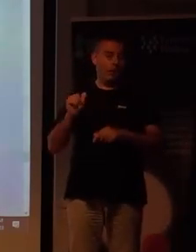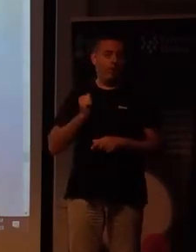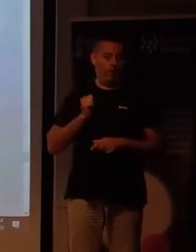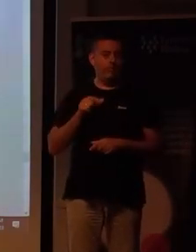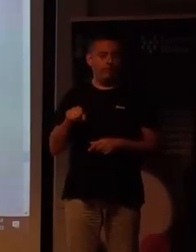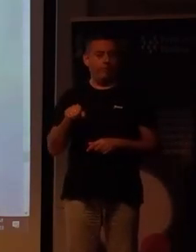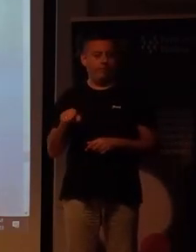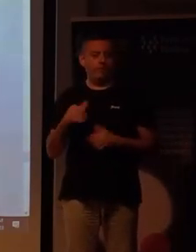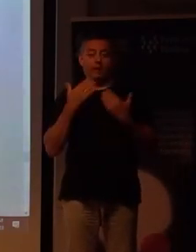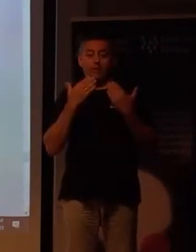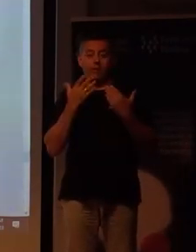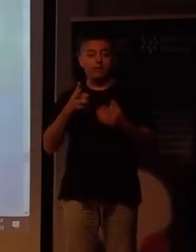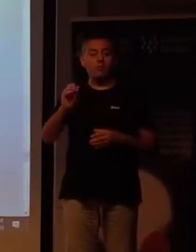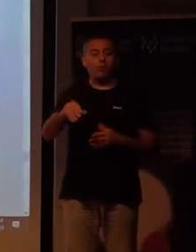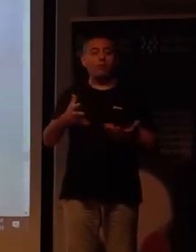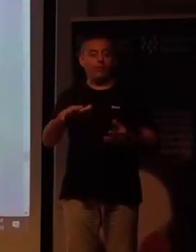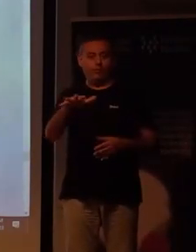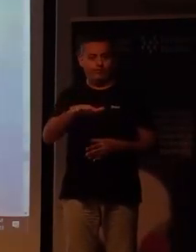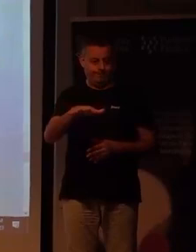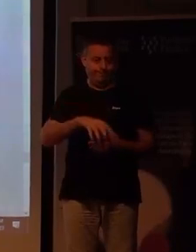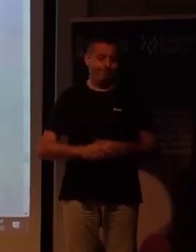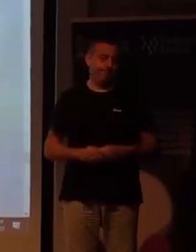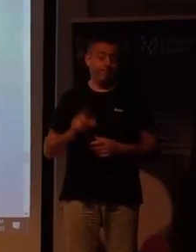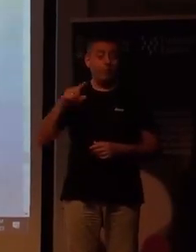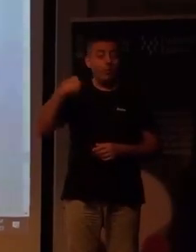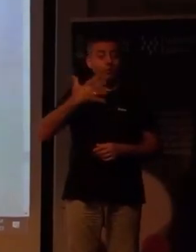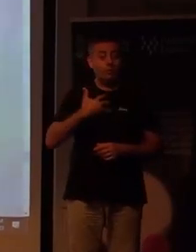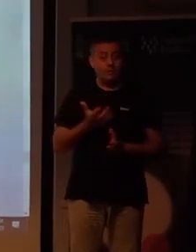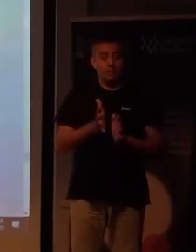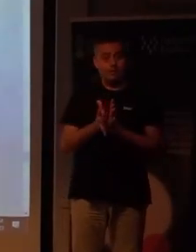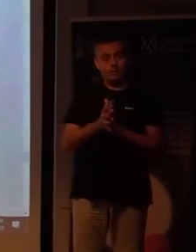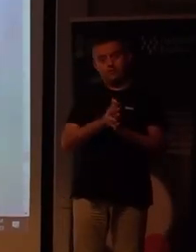Later, if you want, we can comment a little more, but I don’t want to take up my time.